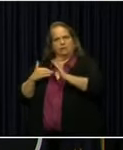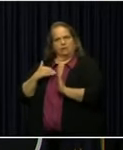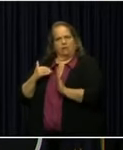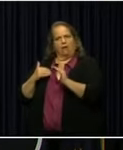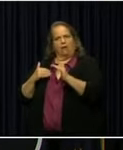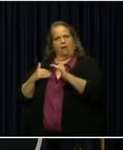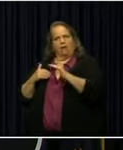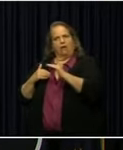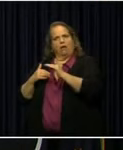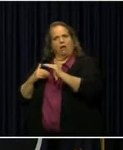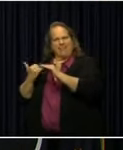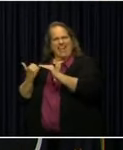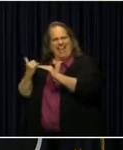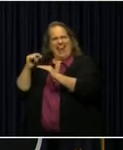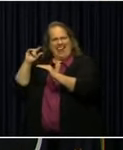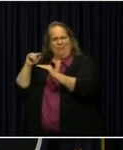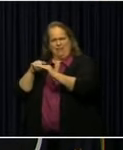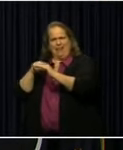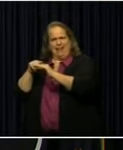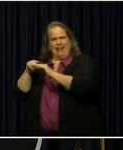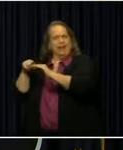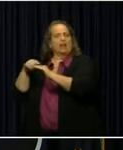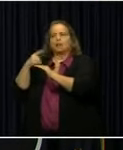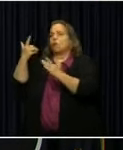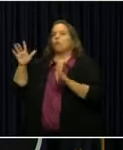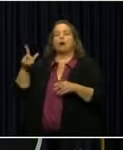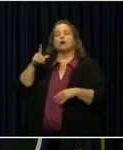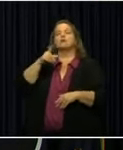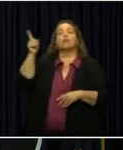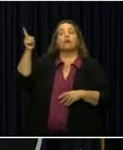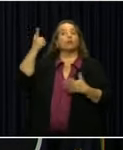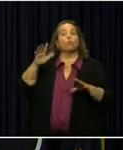BECAUSE THAT'LL HAVE THE SAME HUMP.